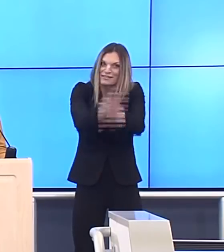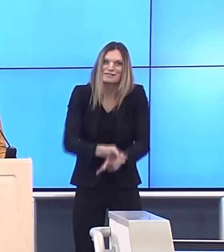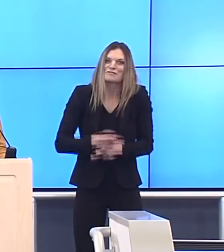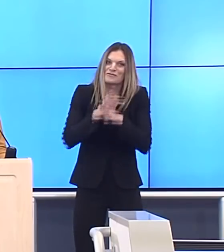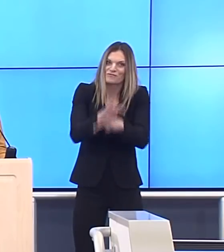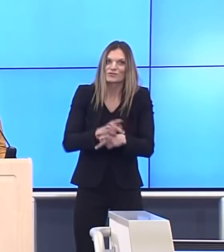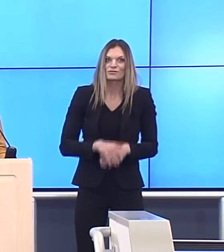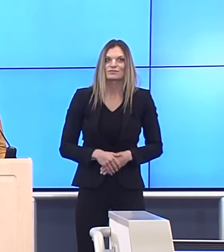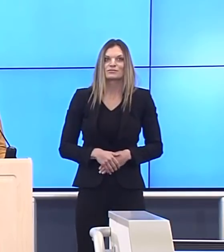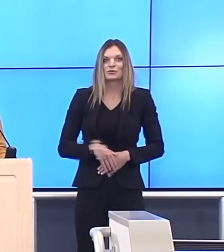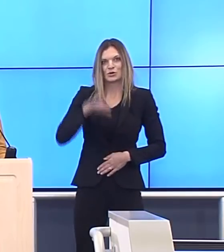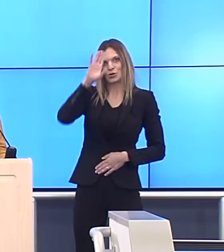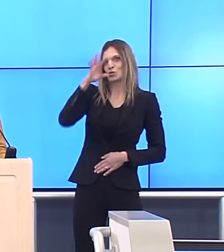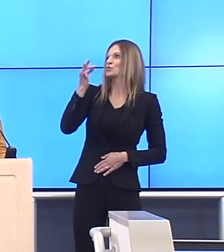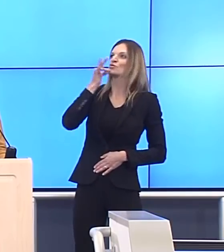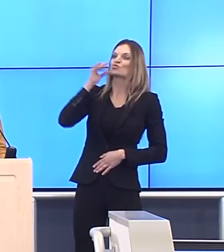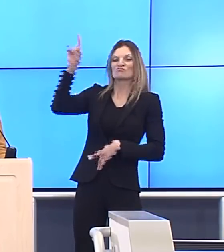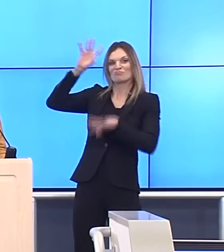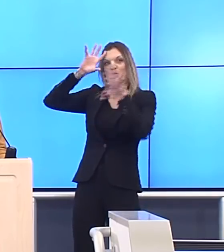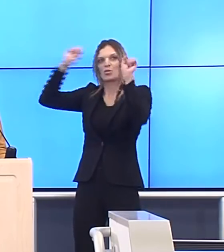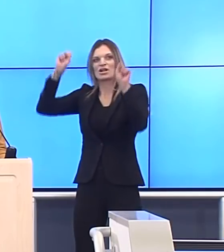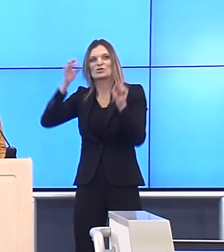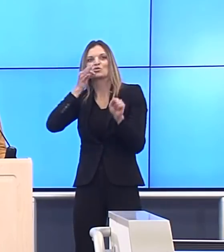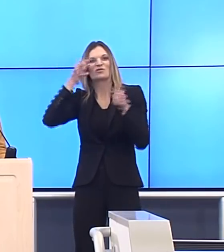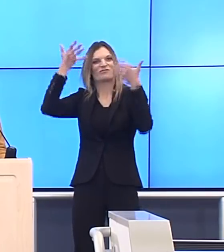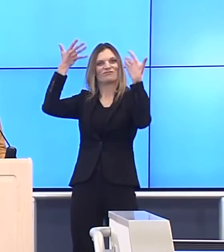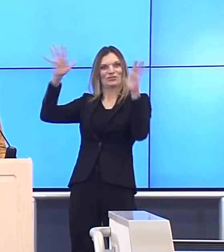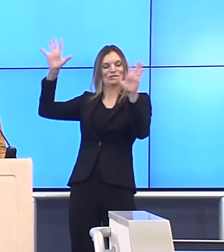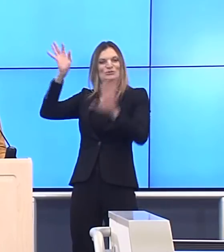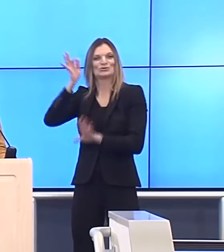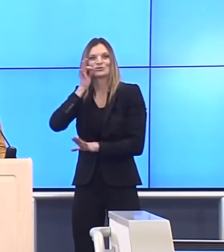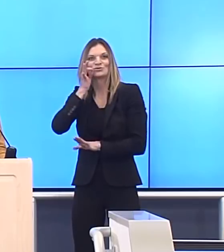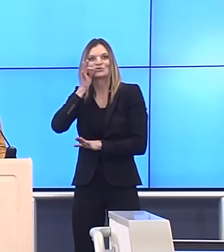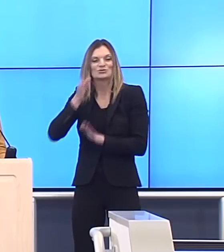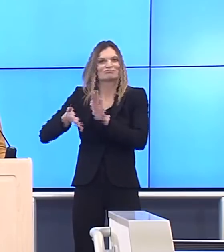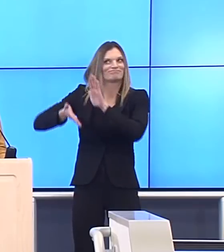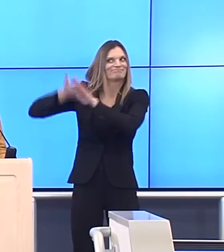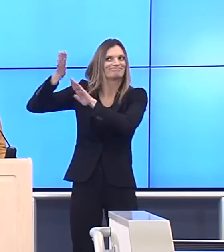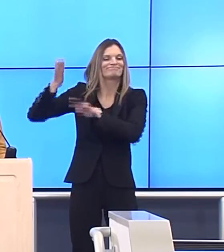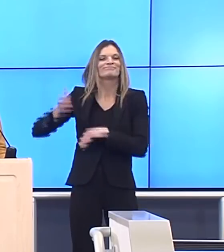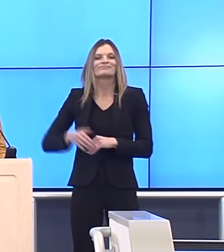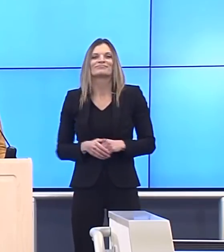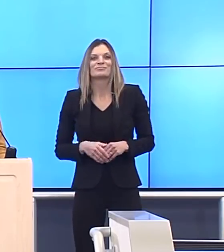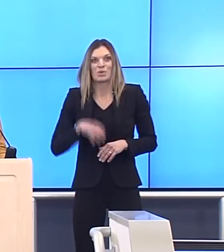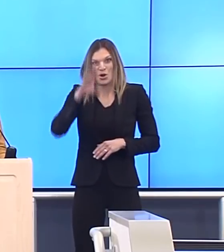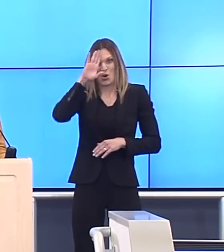GREAT TALENT. HE IS. WE AS A NATION HAVE GOT TO COME TOGETHER TO FIGHT THIS VIRUS. AS THE PRESIDENT PREPARES TO